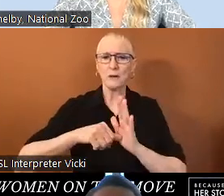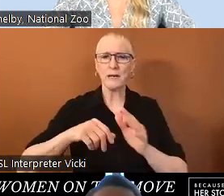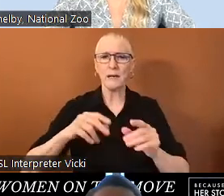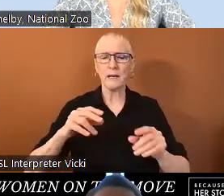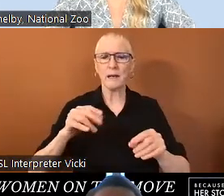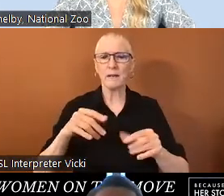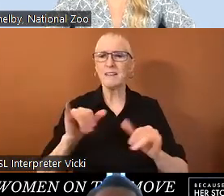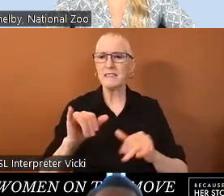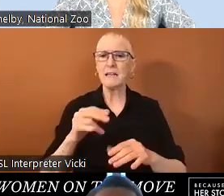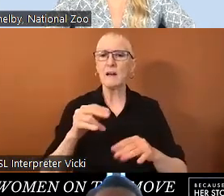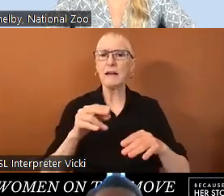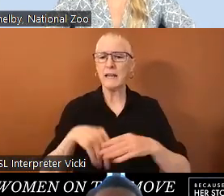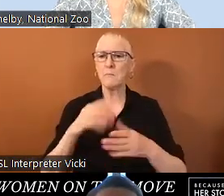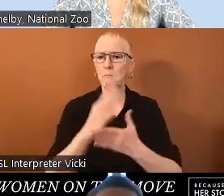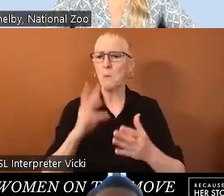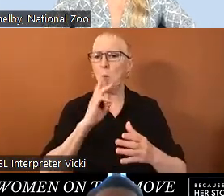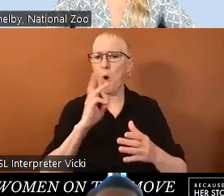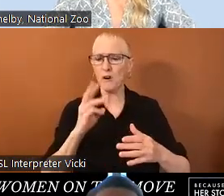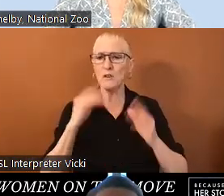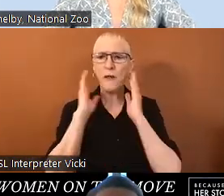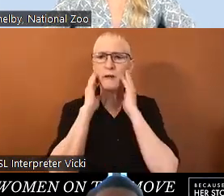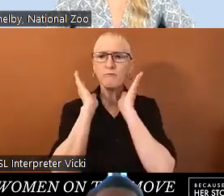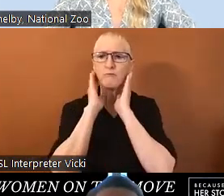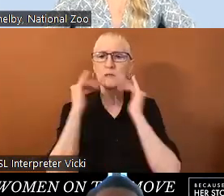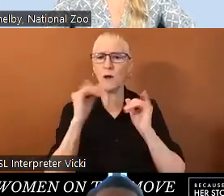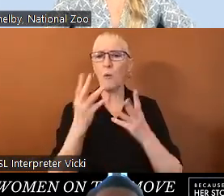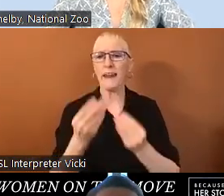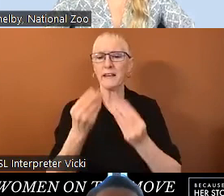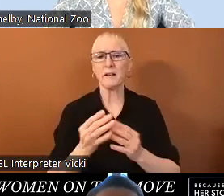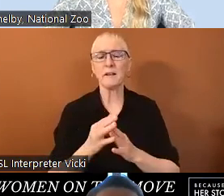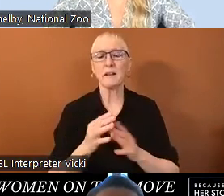submerged in water so that way their gills can stay wet and then we just make a tiny little